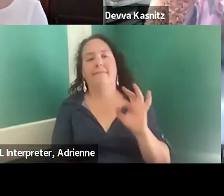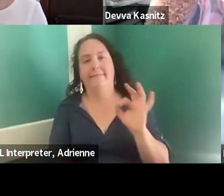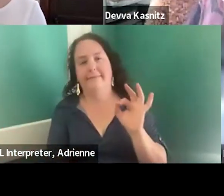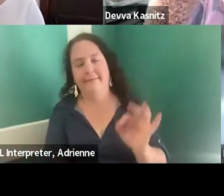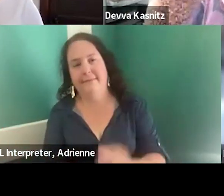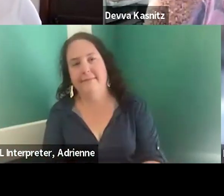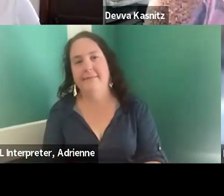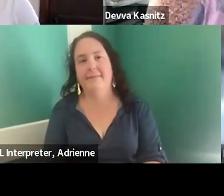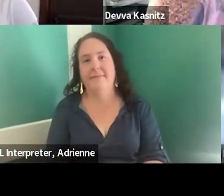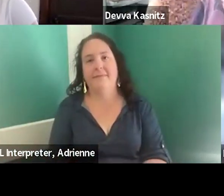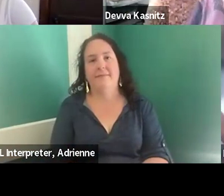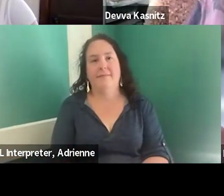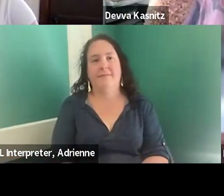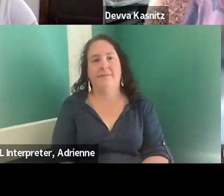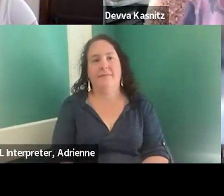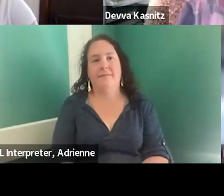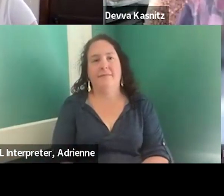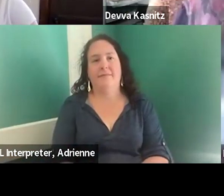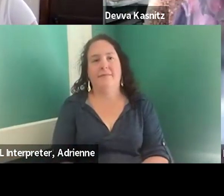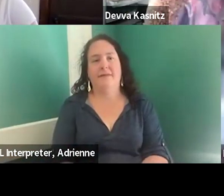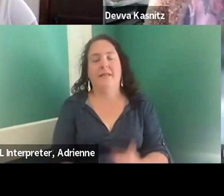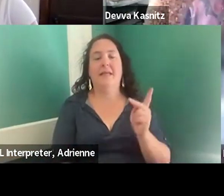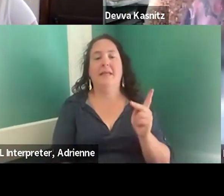Bridging those two ideas,